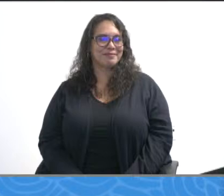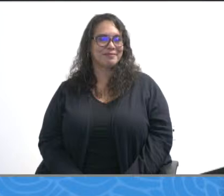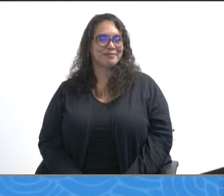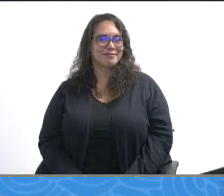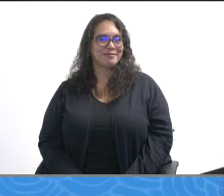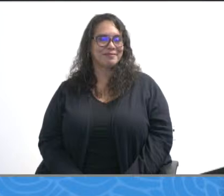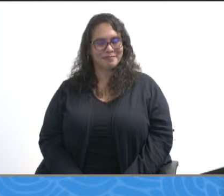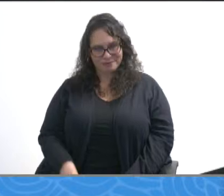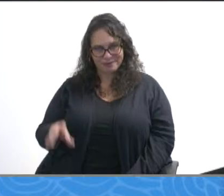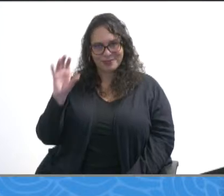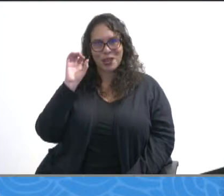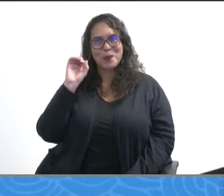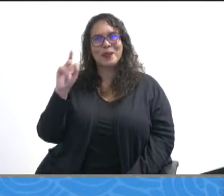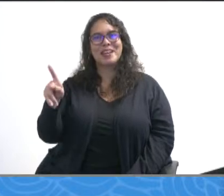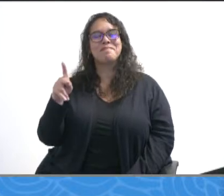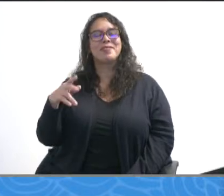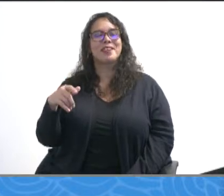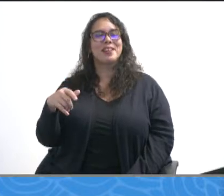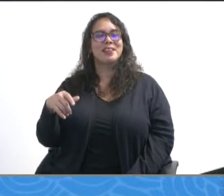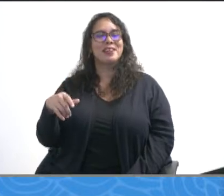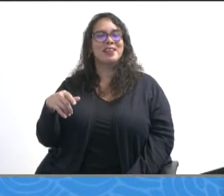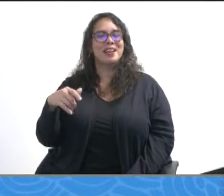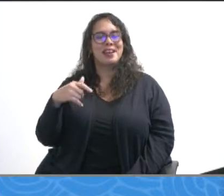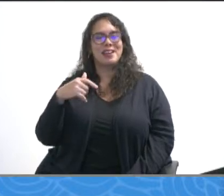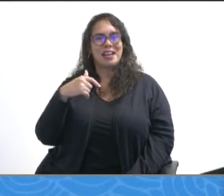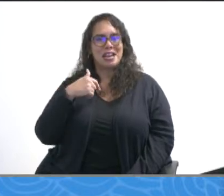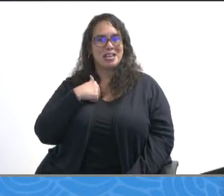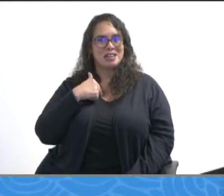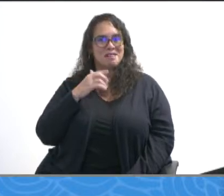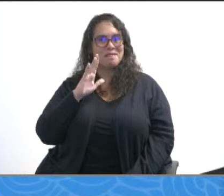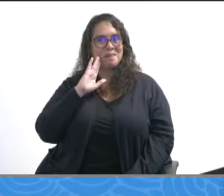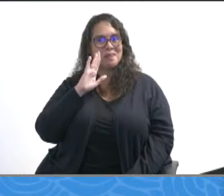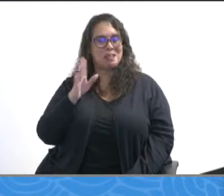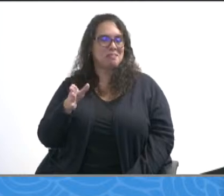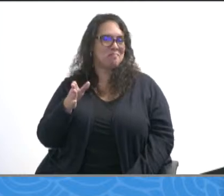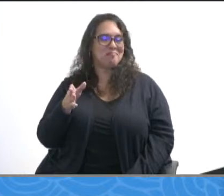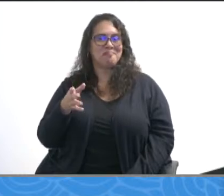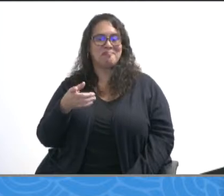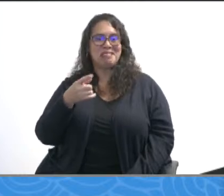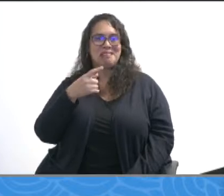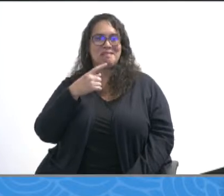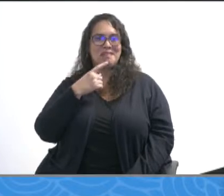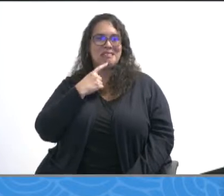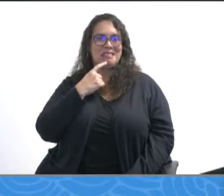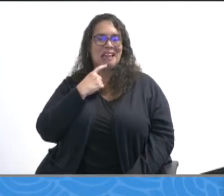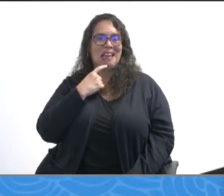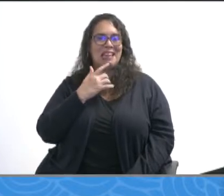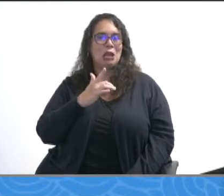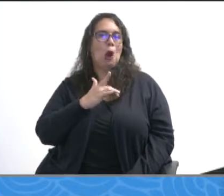Okay, well, I am going to leave you with a little tug on your heartstring.